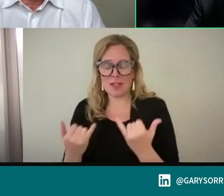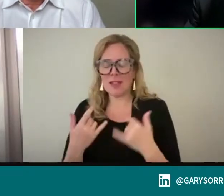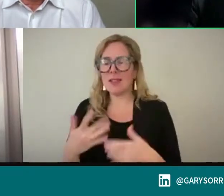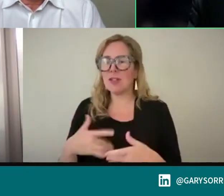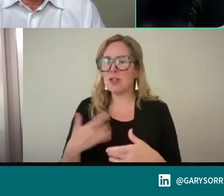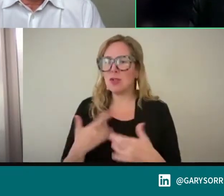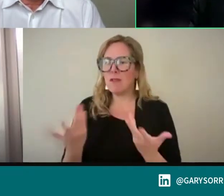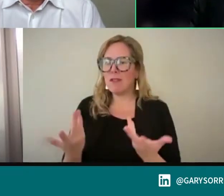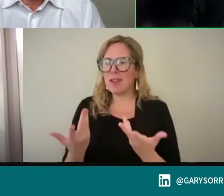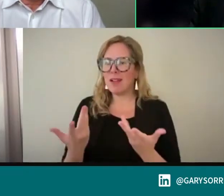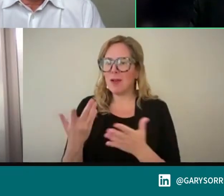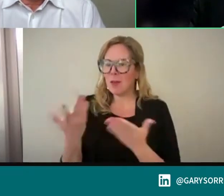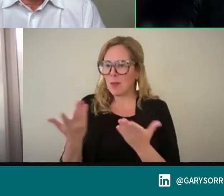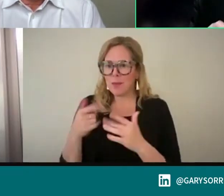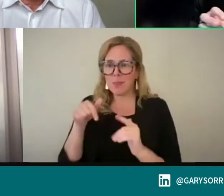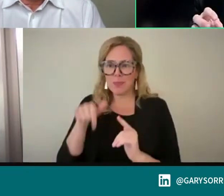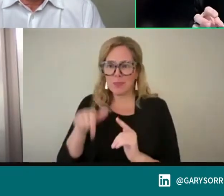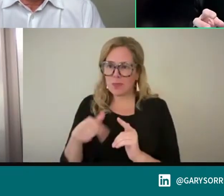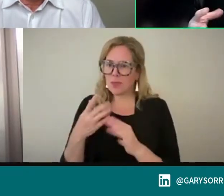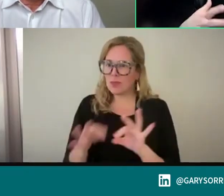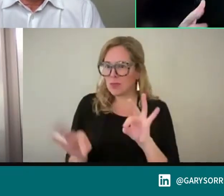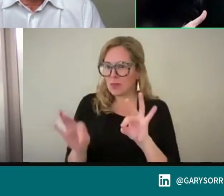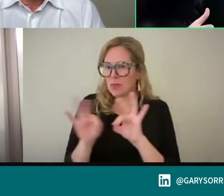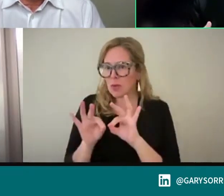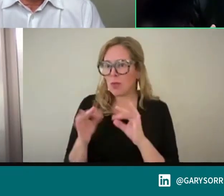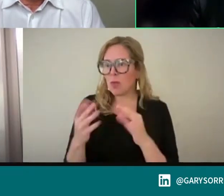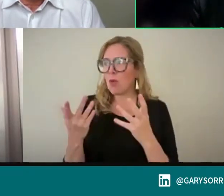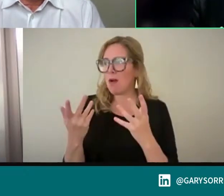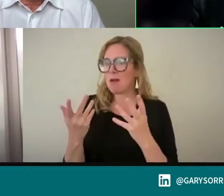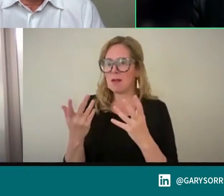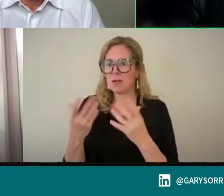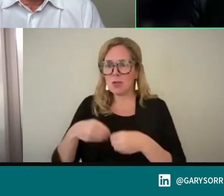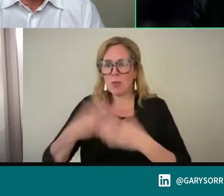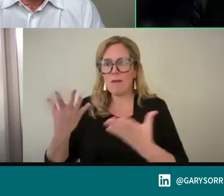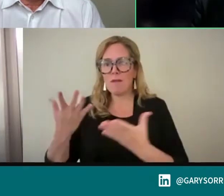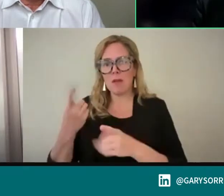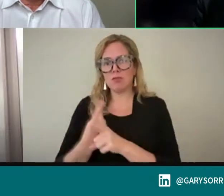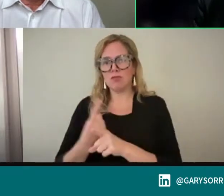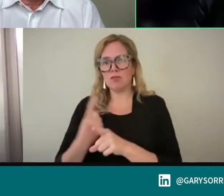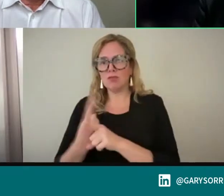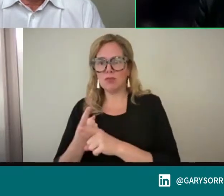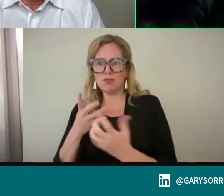platform, right? To utilize all of our native features, but more about our integration,